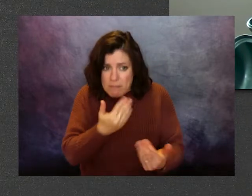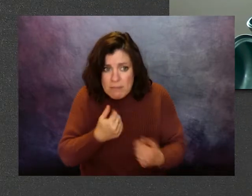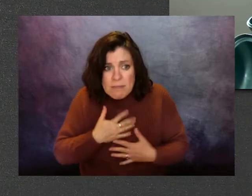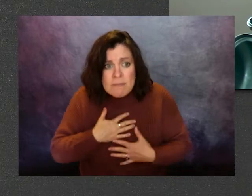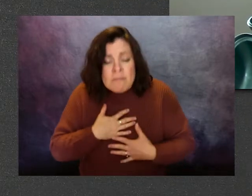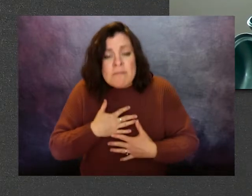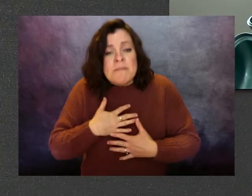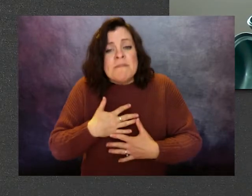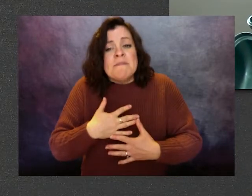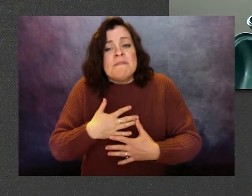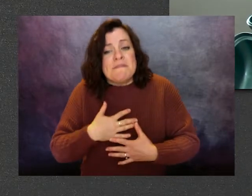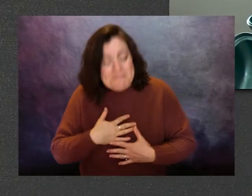Yep, good job.